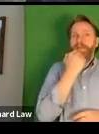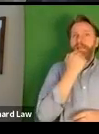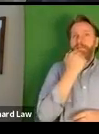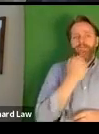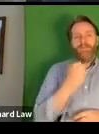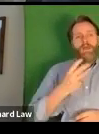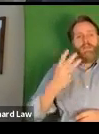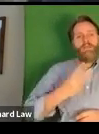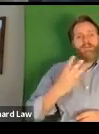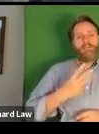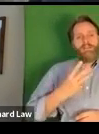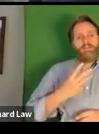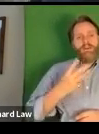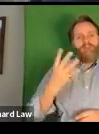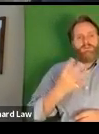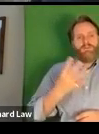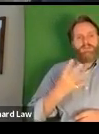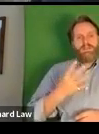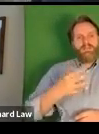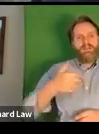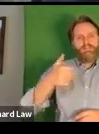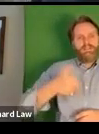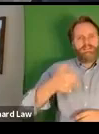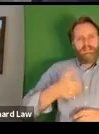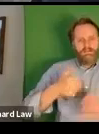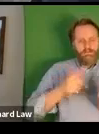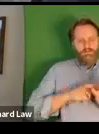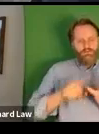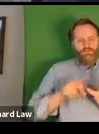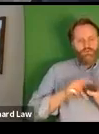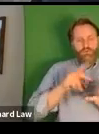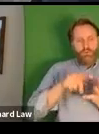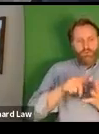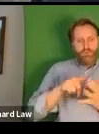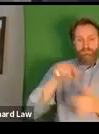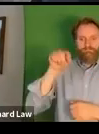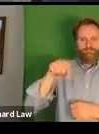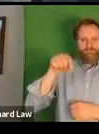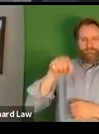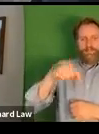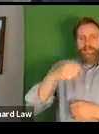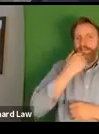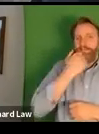16th of June - that was just at the start it was a three month target